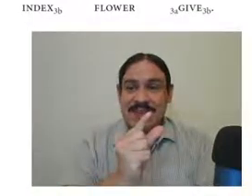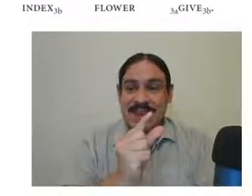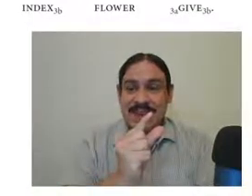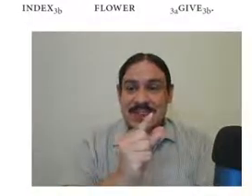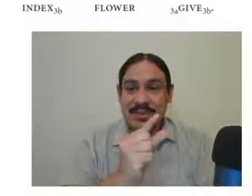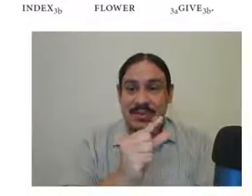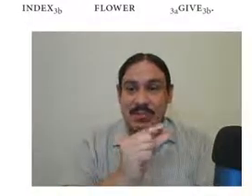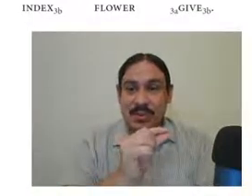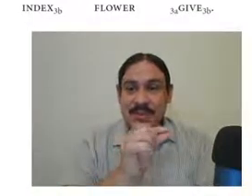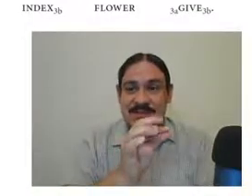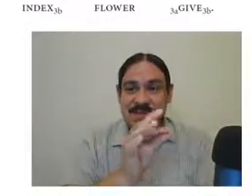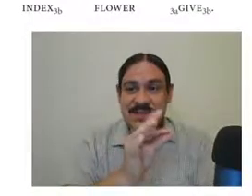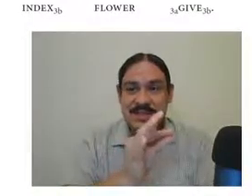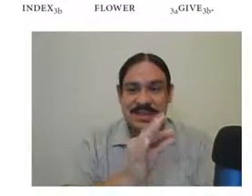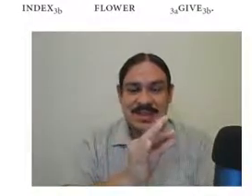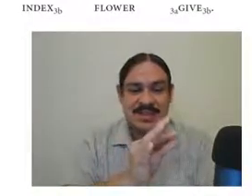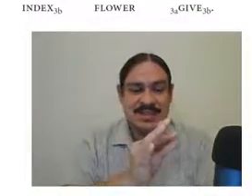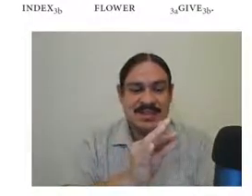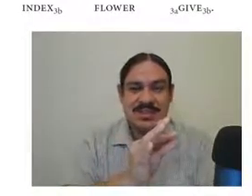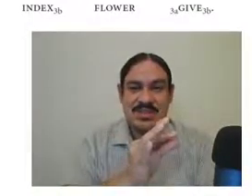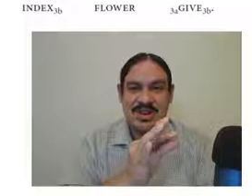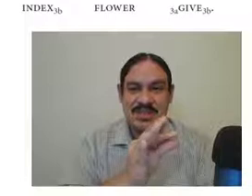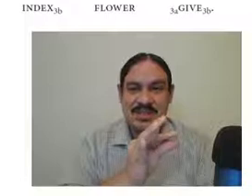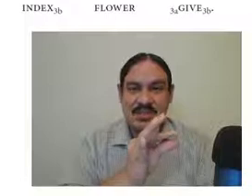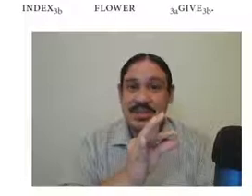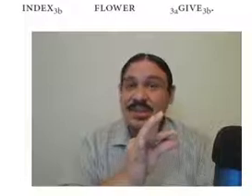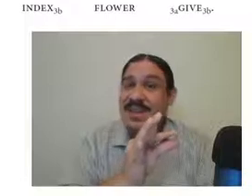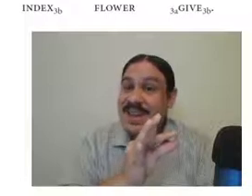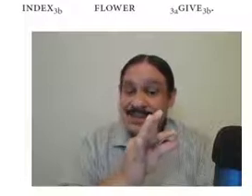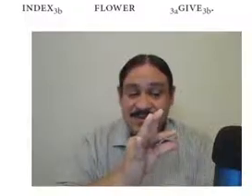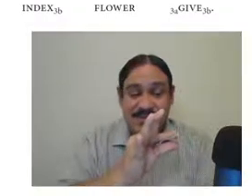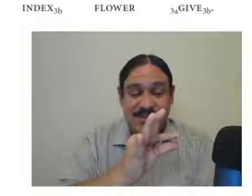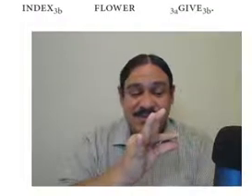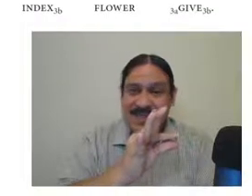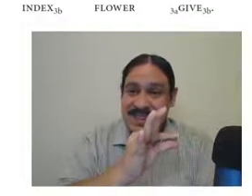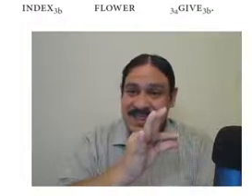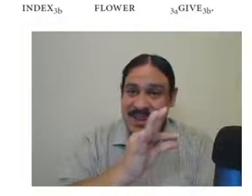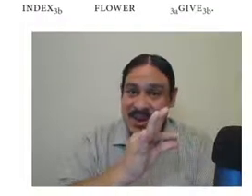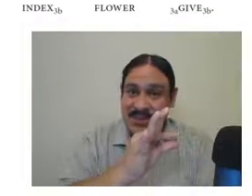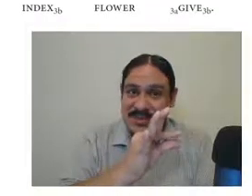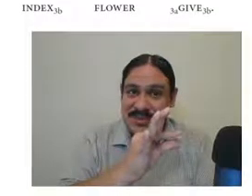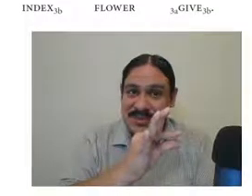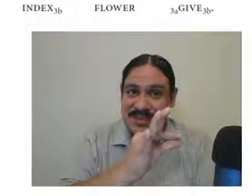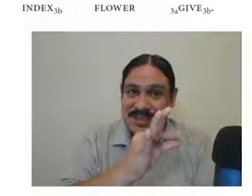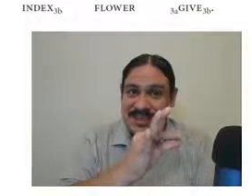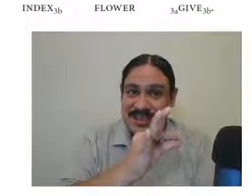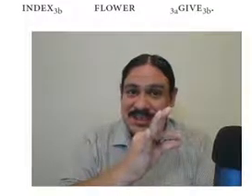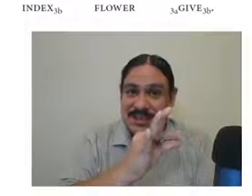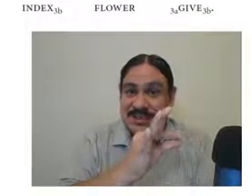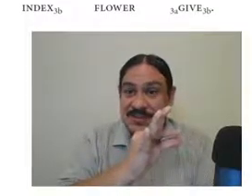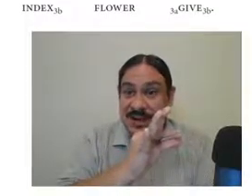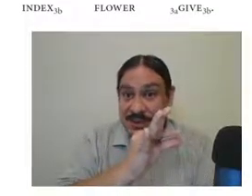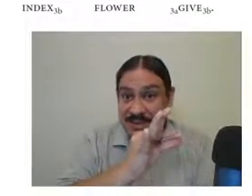has several components first it starts with the classifier for slender objects